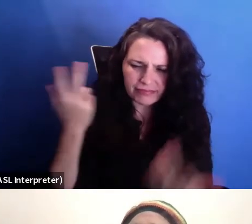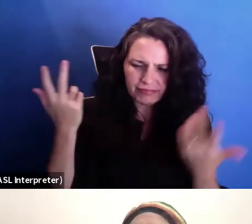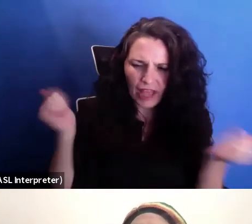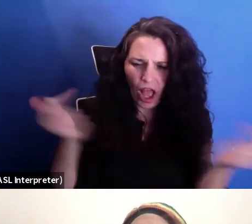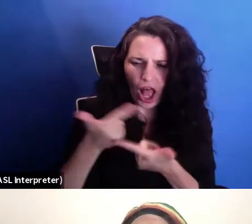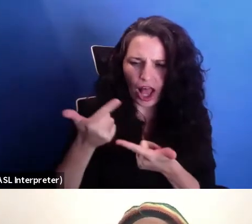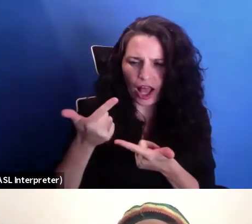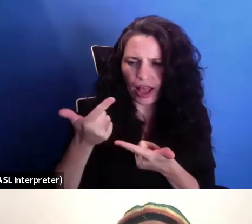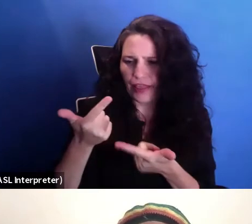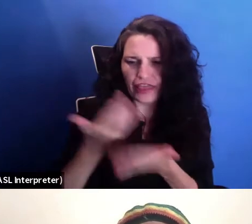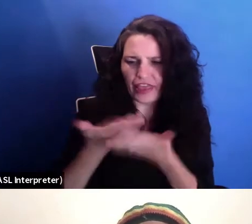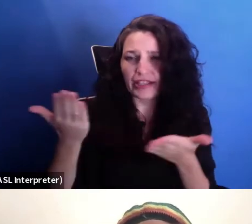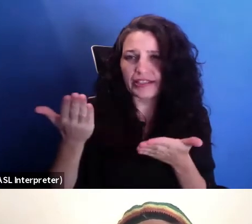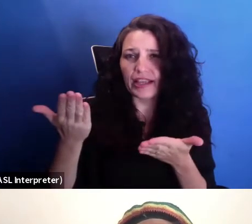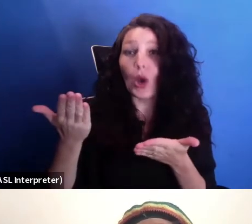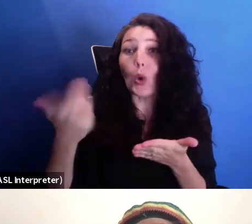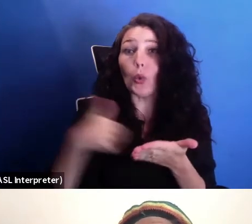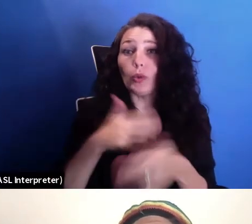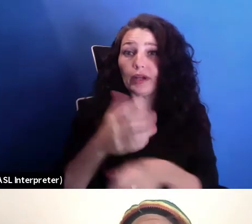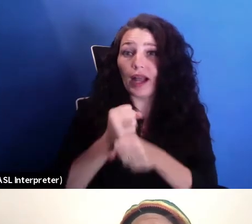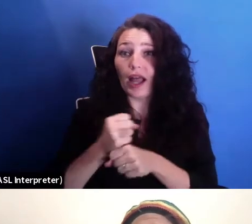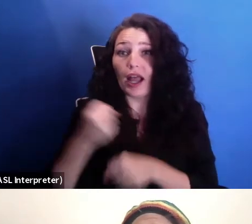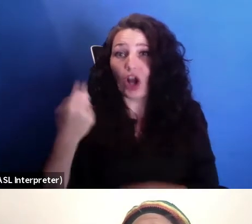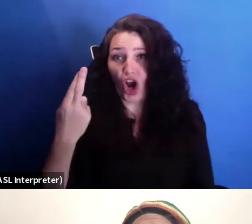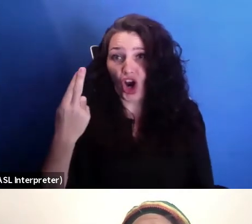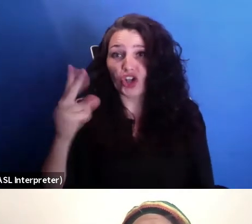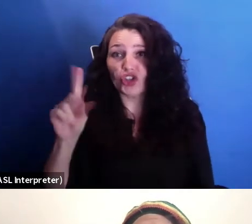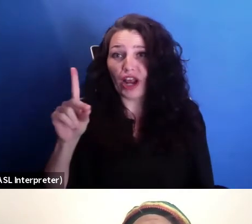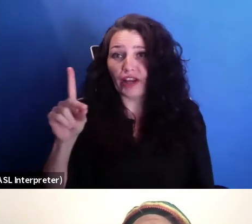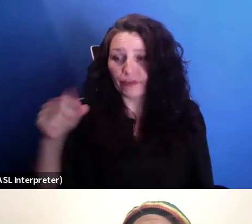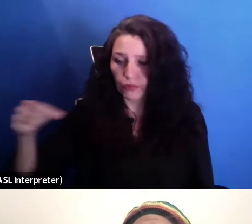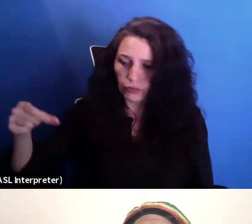and there were 11 videos. And it was like, every video was just,